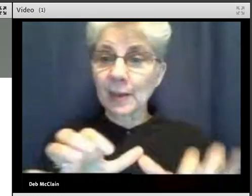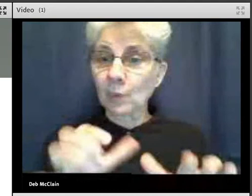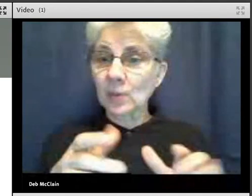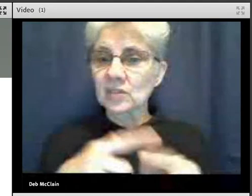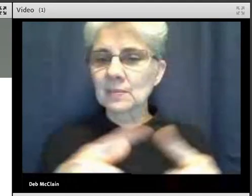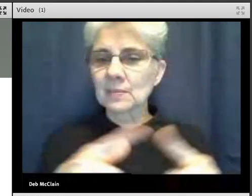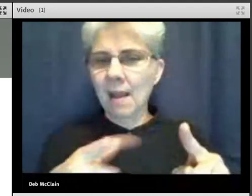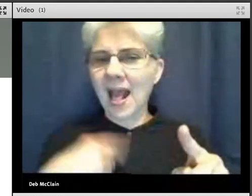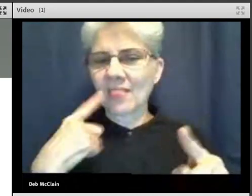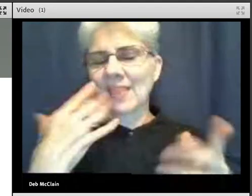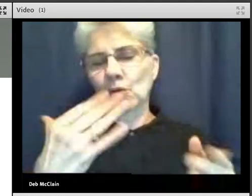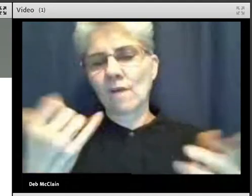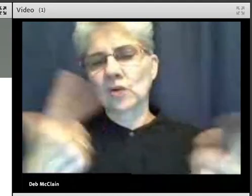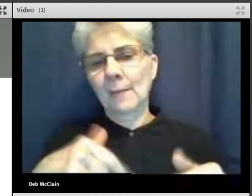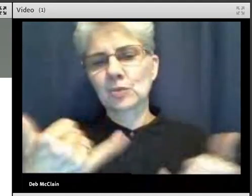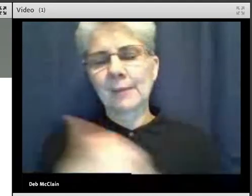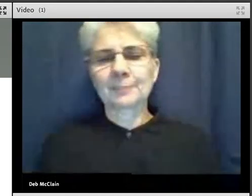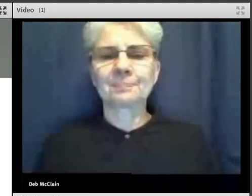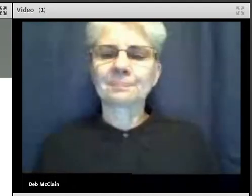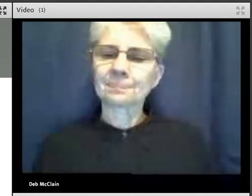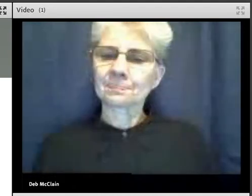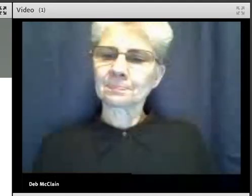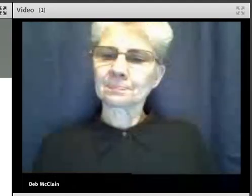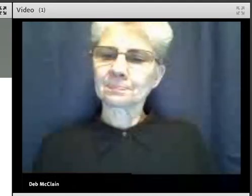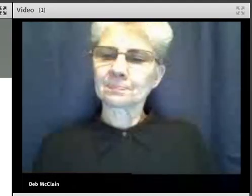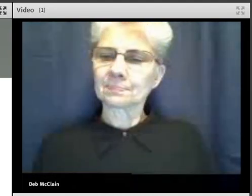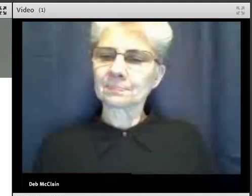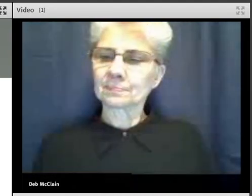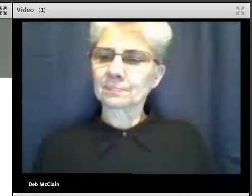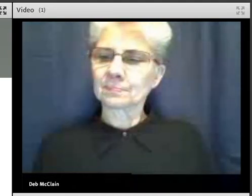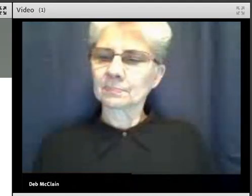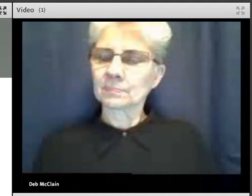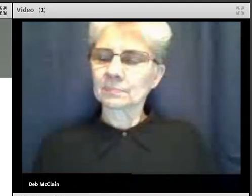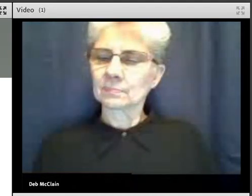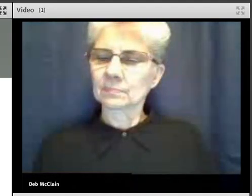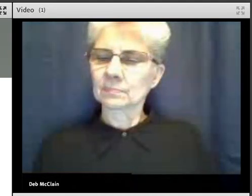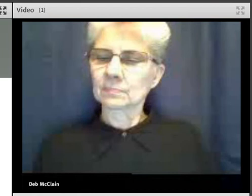So I'm going to let you guys type questions, but I thank you all for coming today.